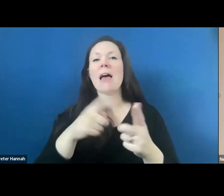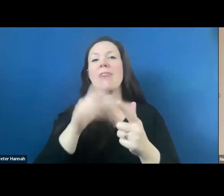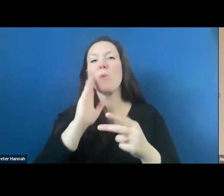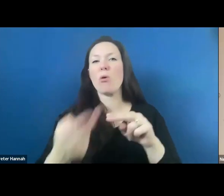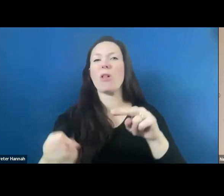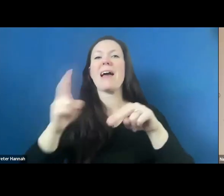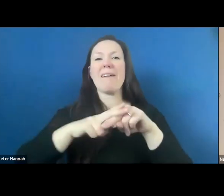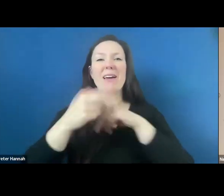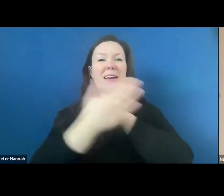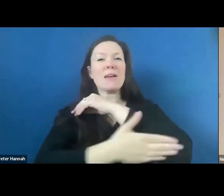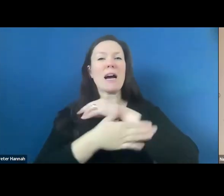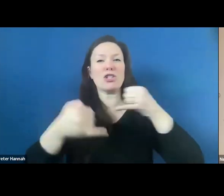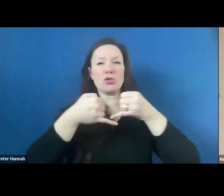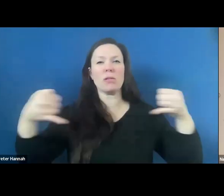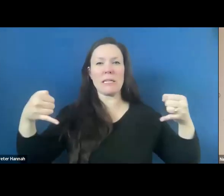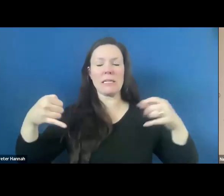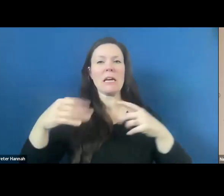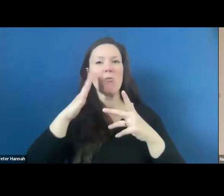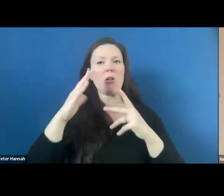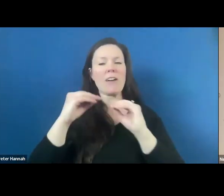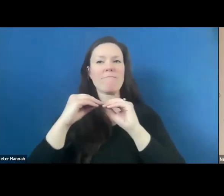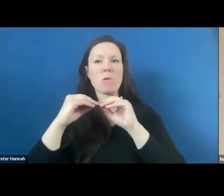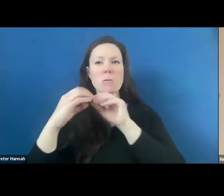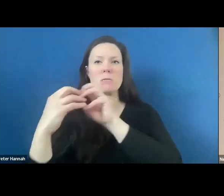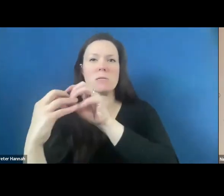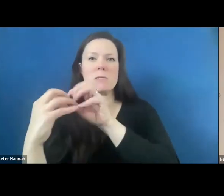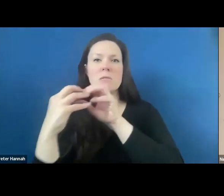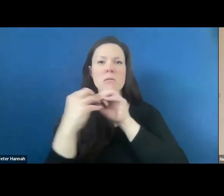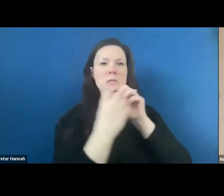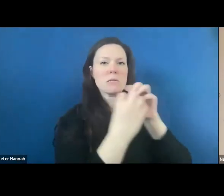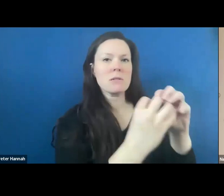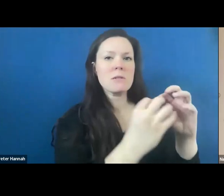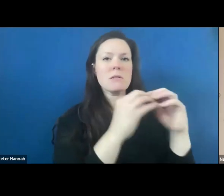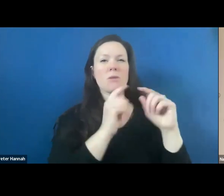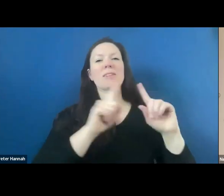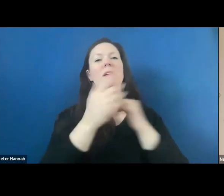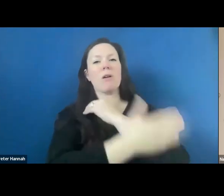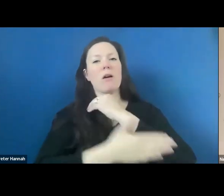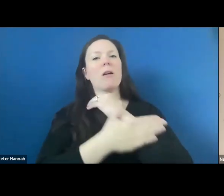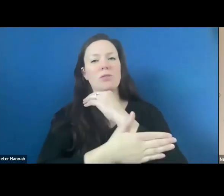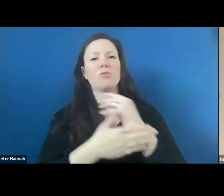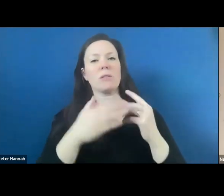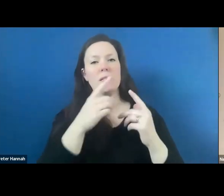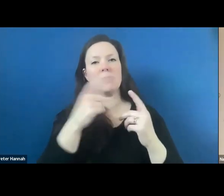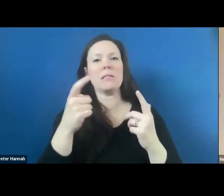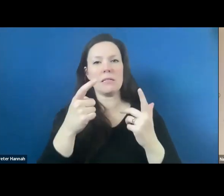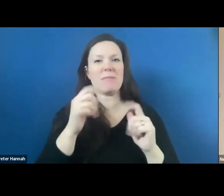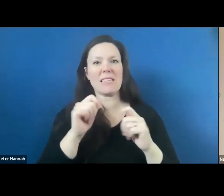as nations take steps to secure their interests and resources. And they're also anticipating a huge flow of migrants